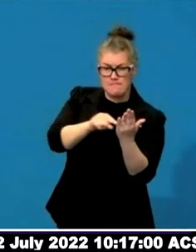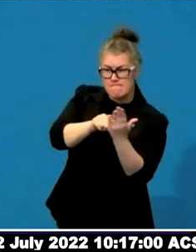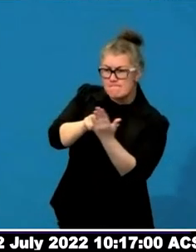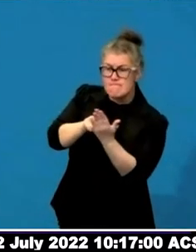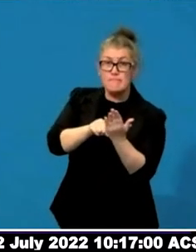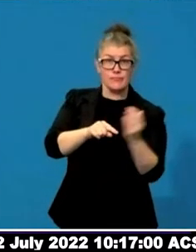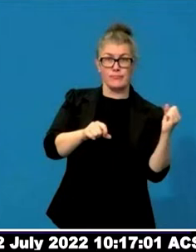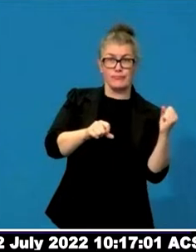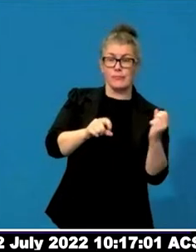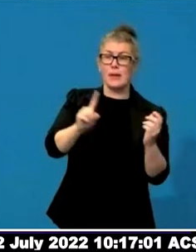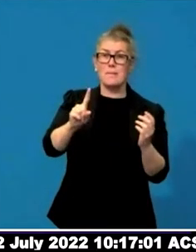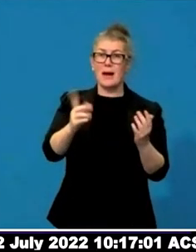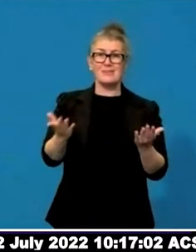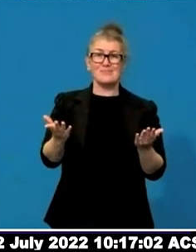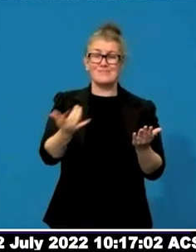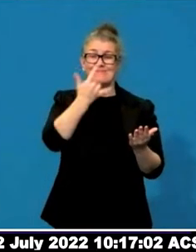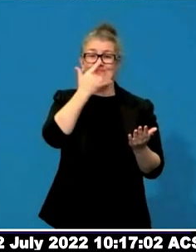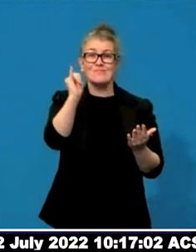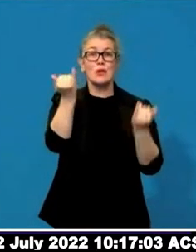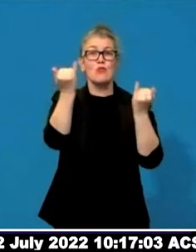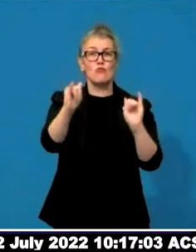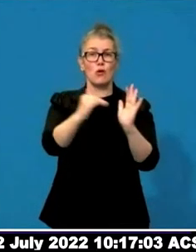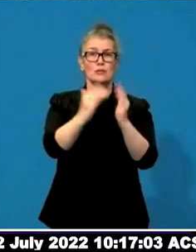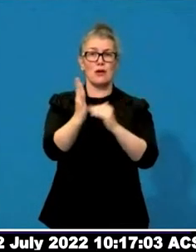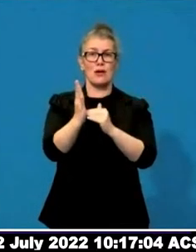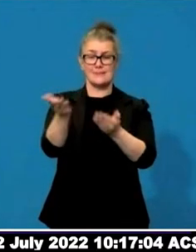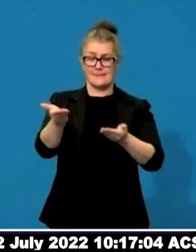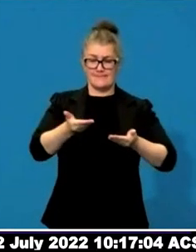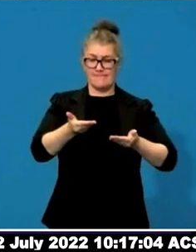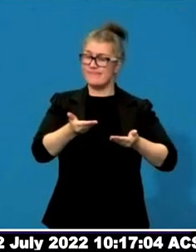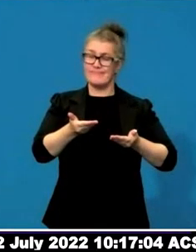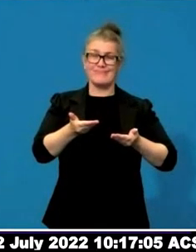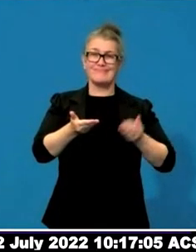But in the end they were the wrong size? Em is nodding.